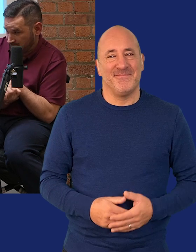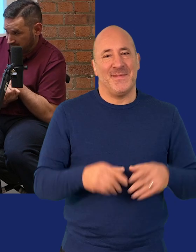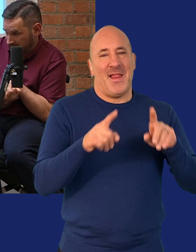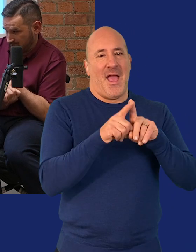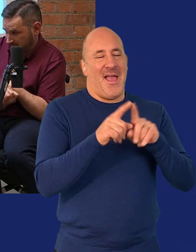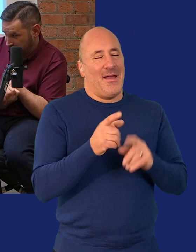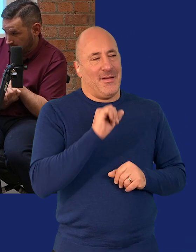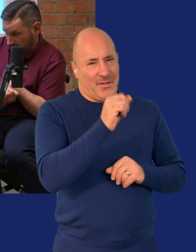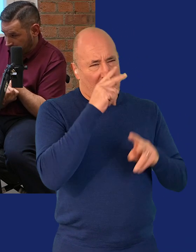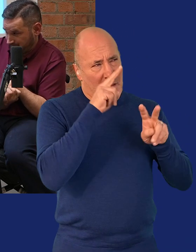comes from. Um,